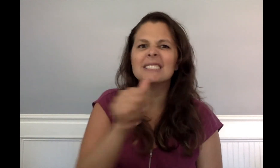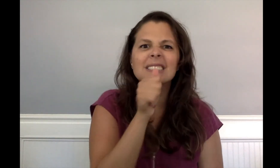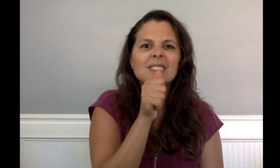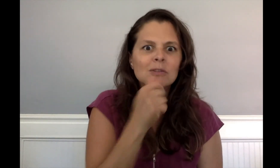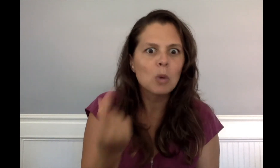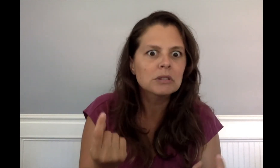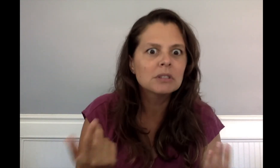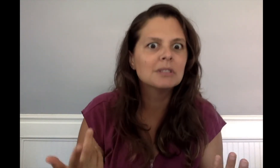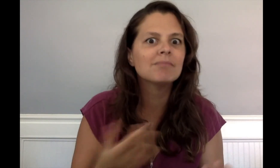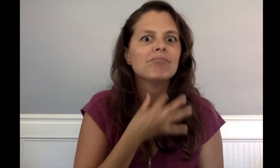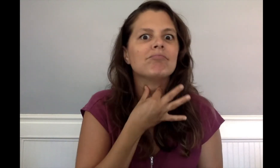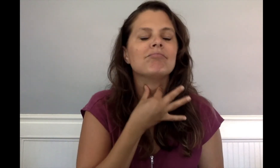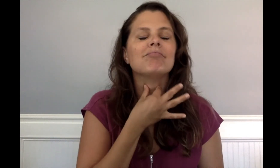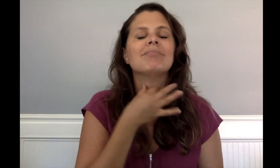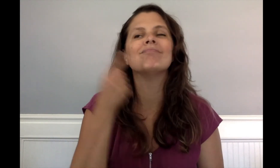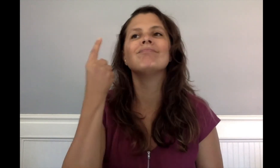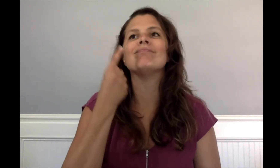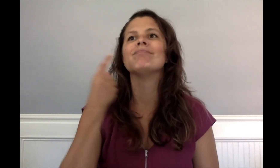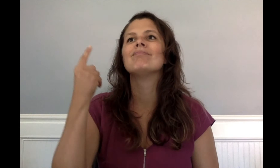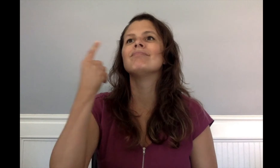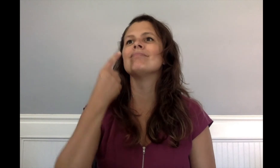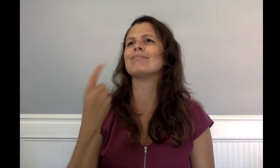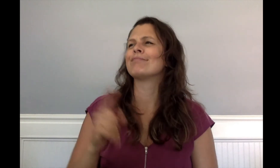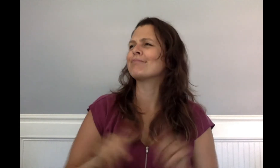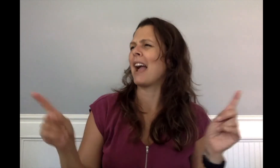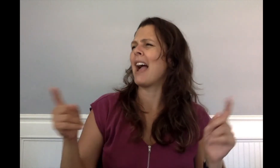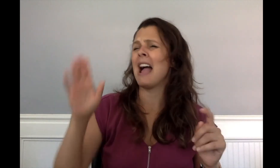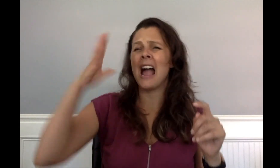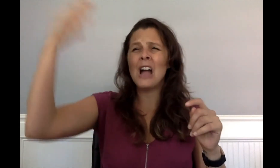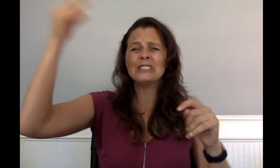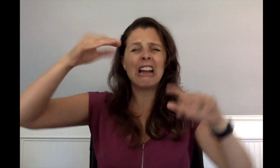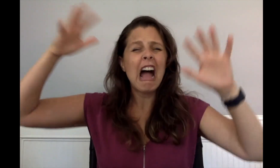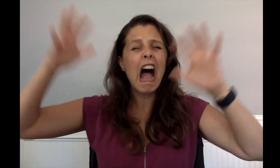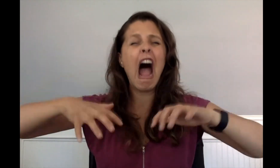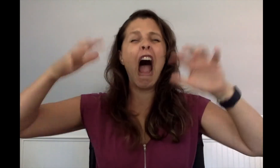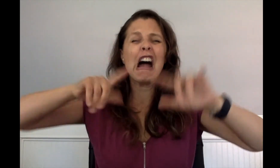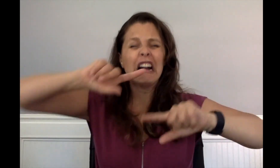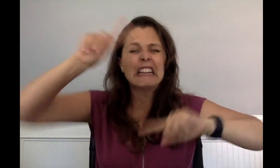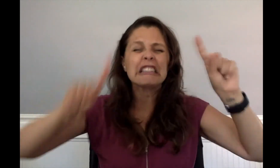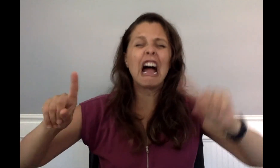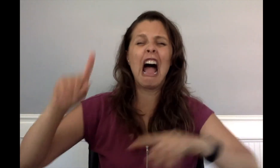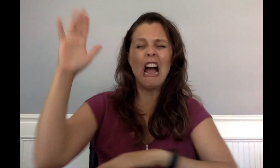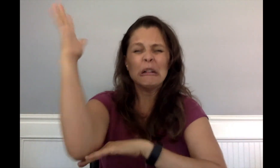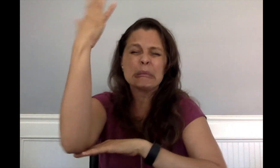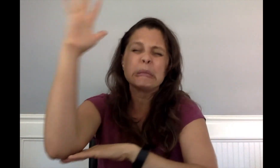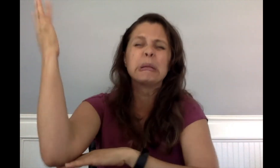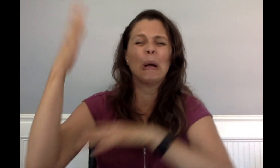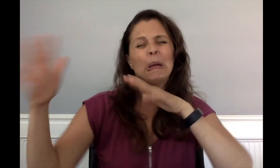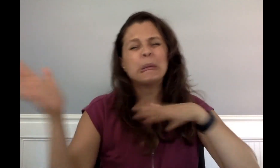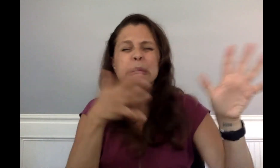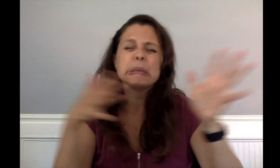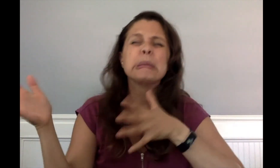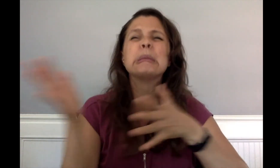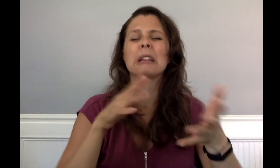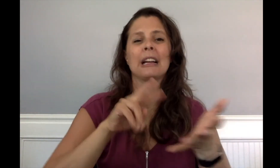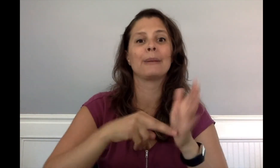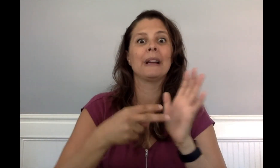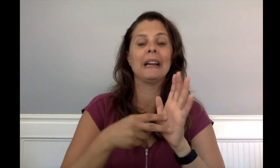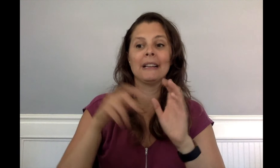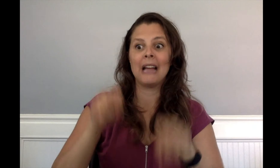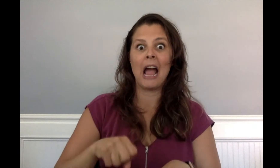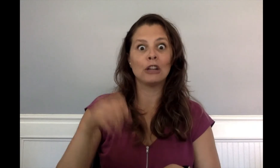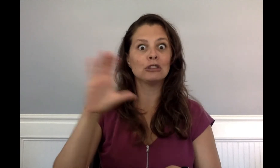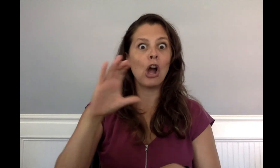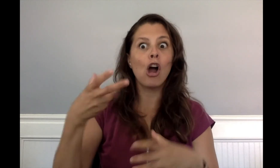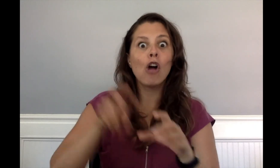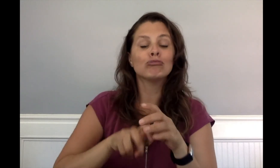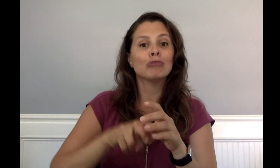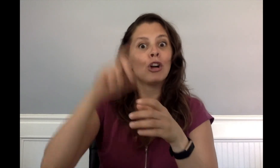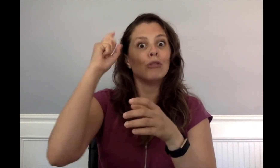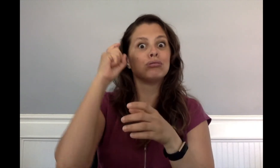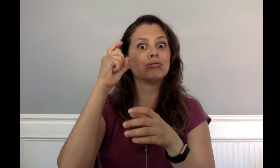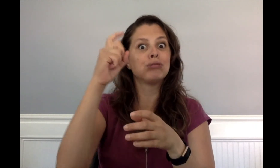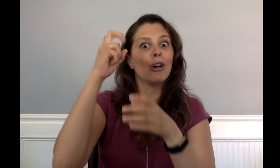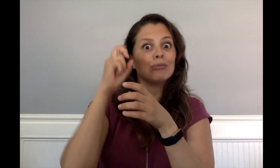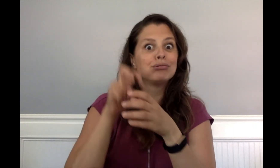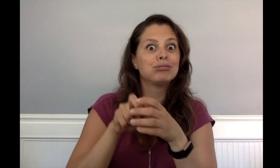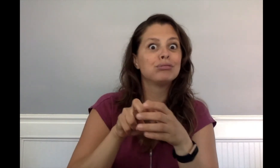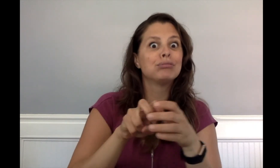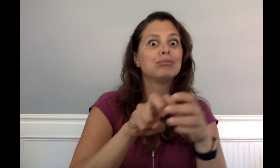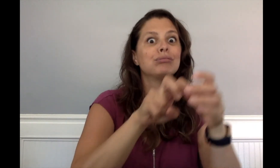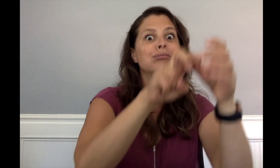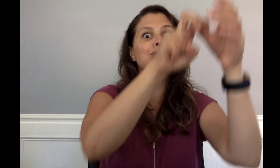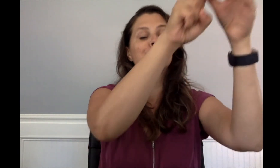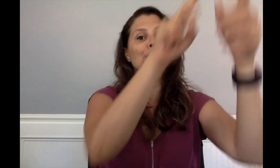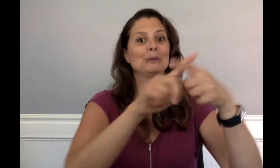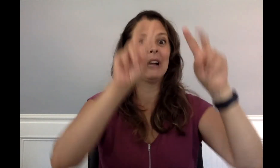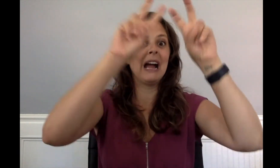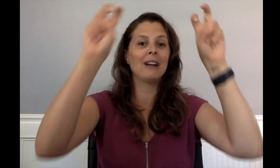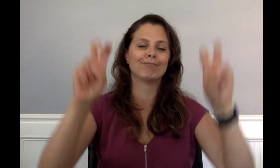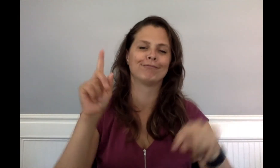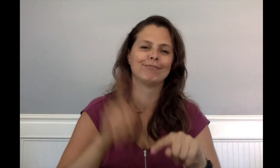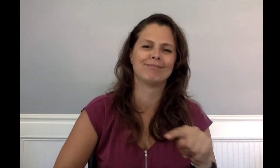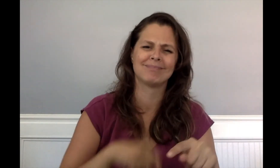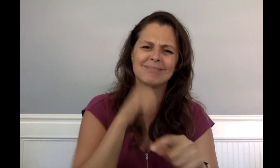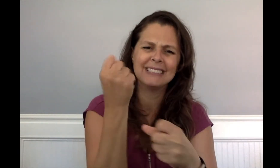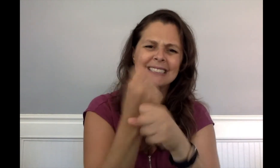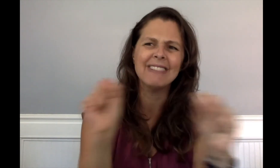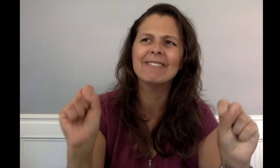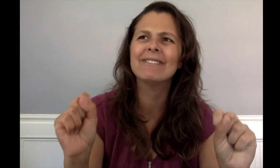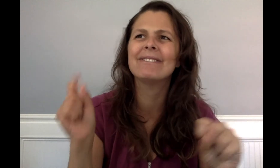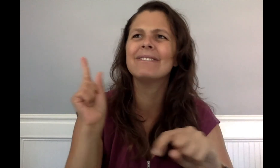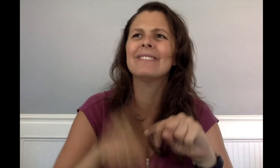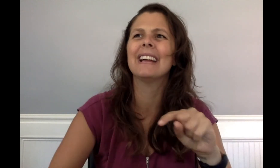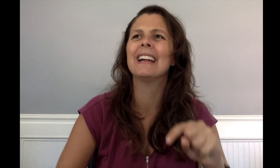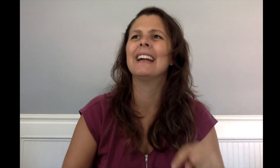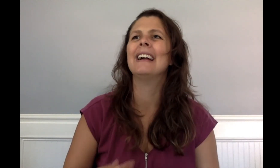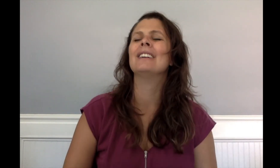But the gondola wouldn't operate in this weather,